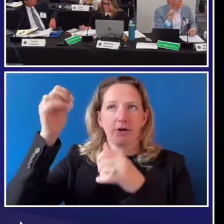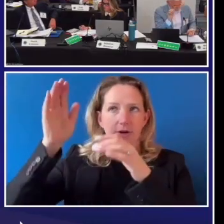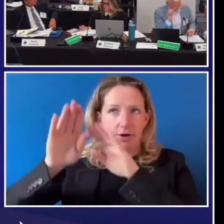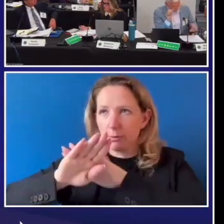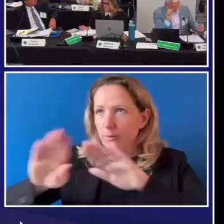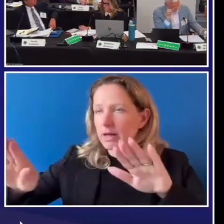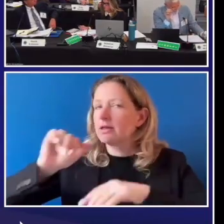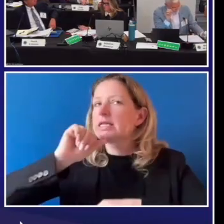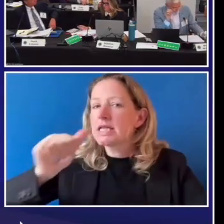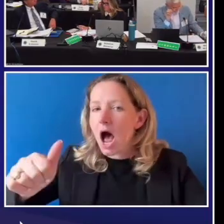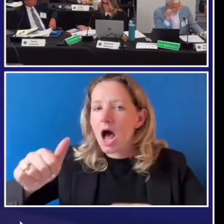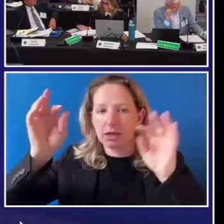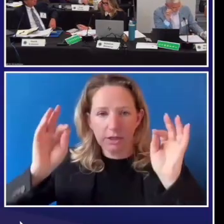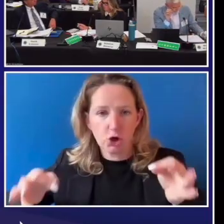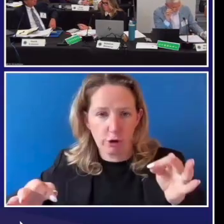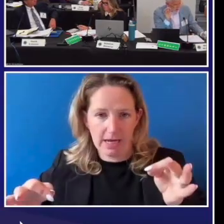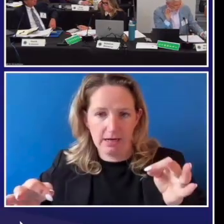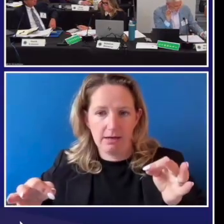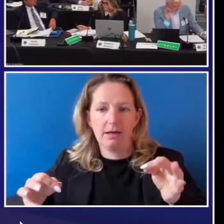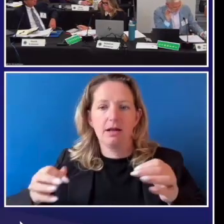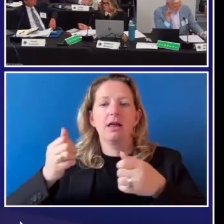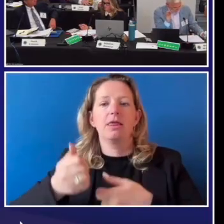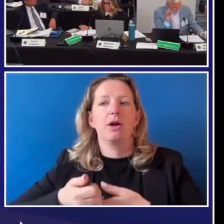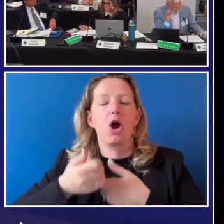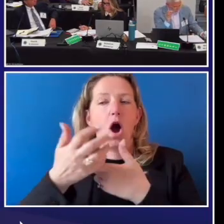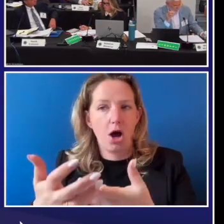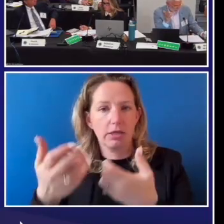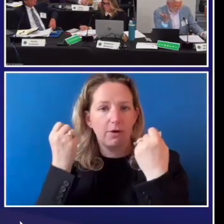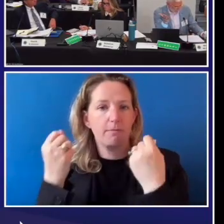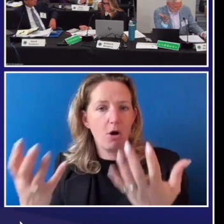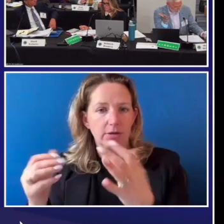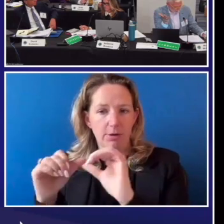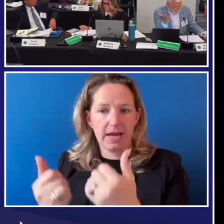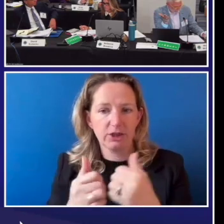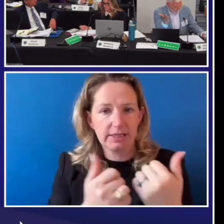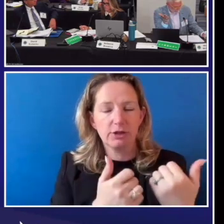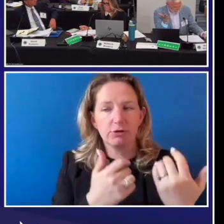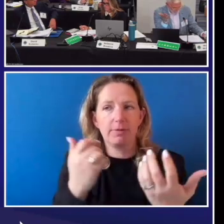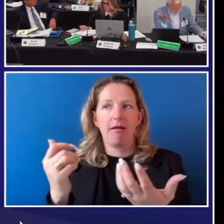the cause of having multiple agencies to be unreasonable due to withdrawal, revocation, other termination